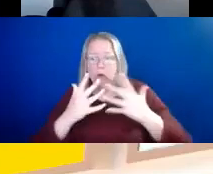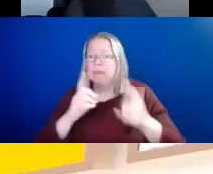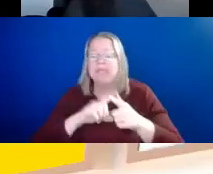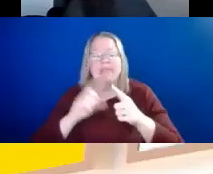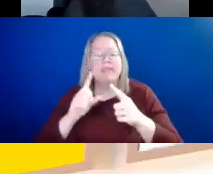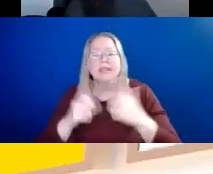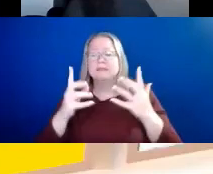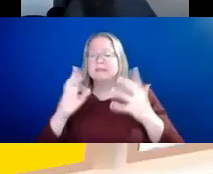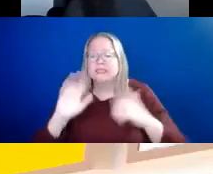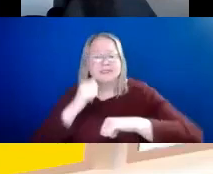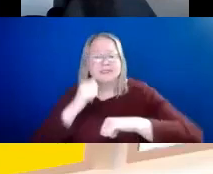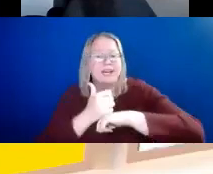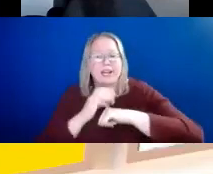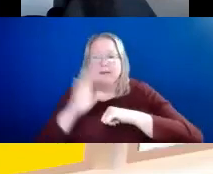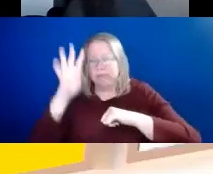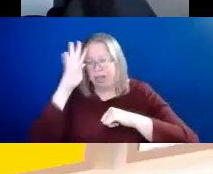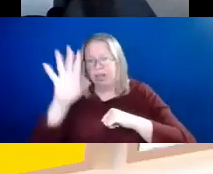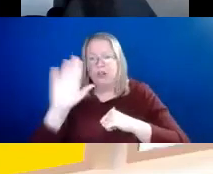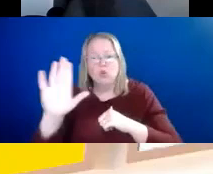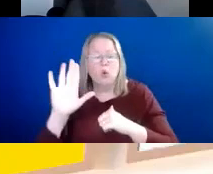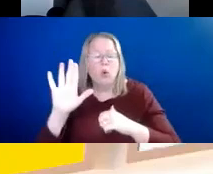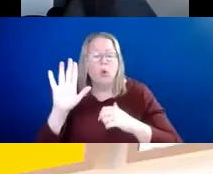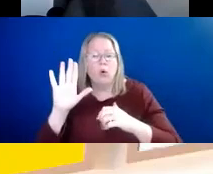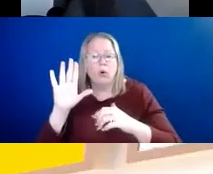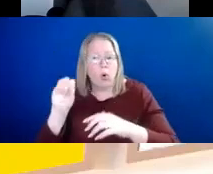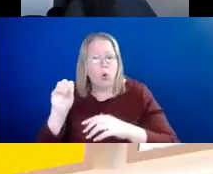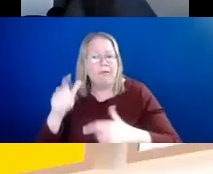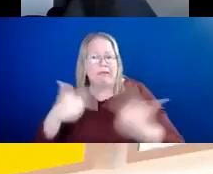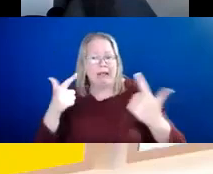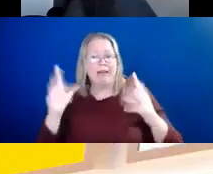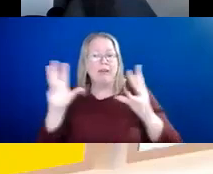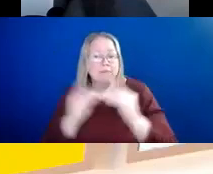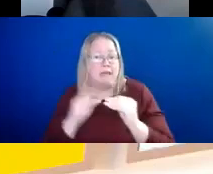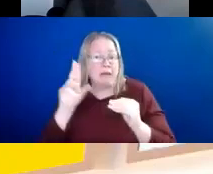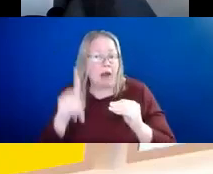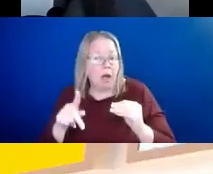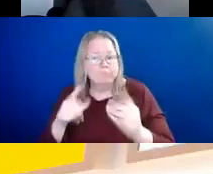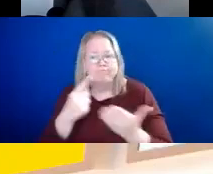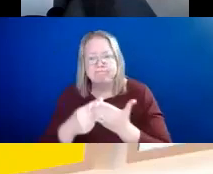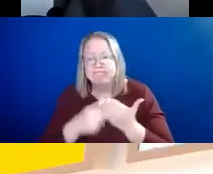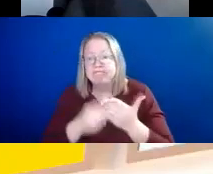12:53:14 your own live media 12:53:22 and discuss it on the ninth. You